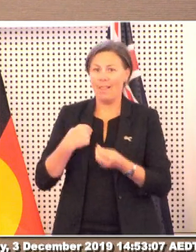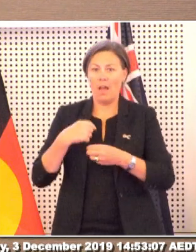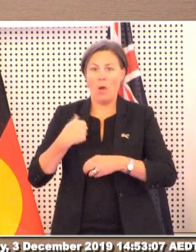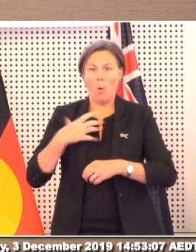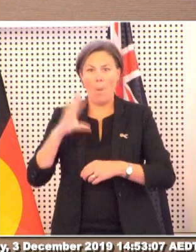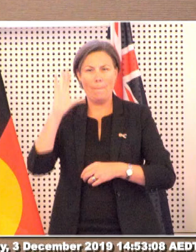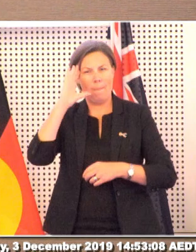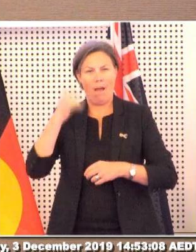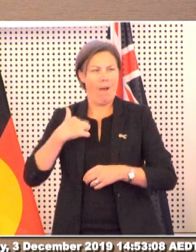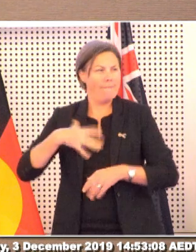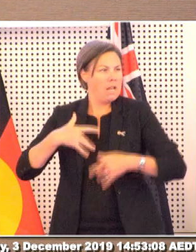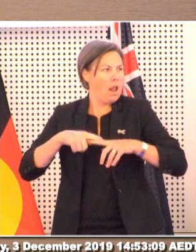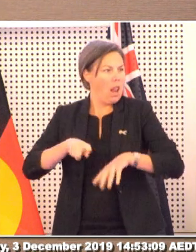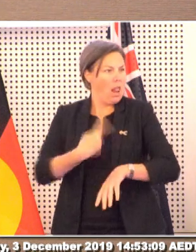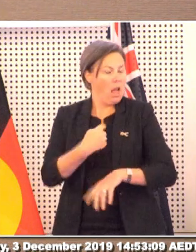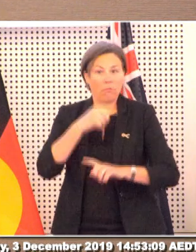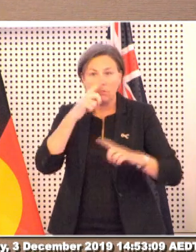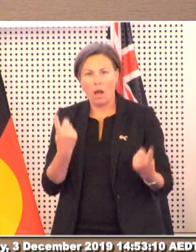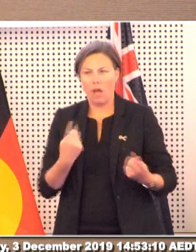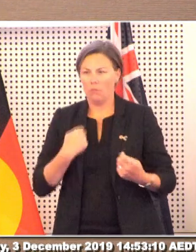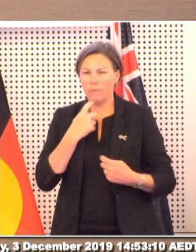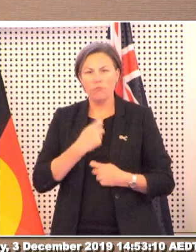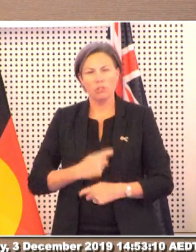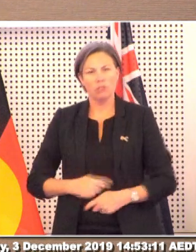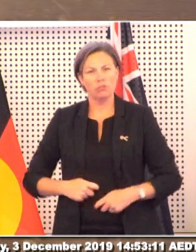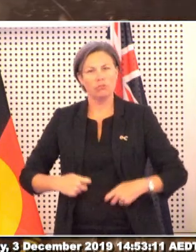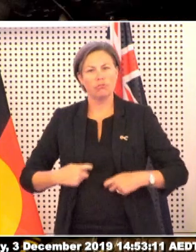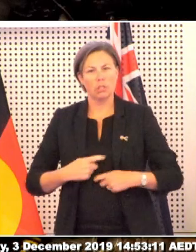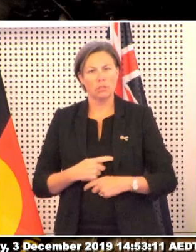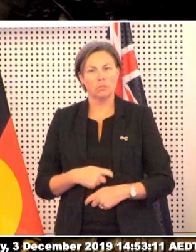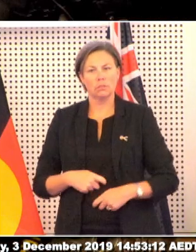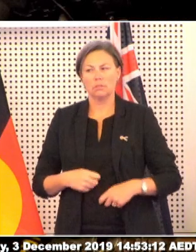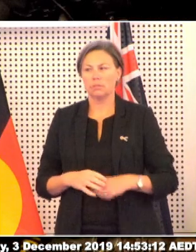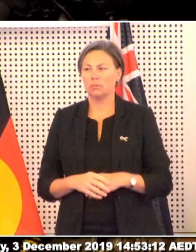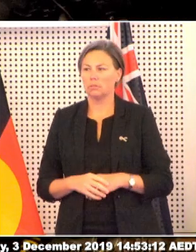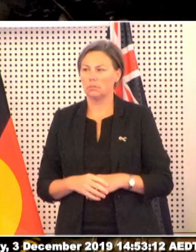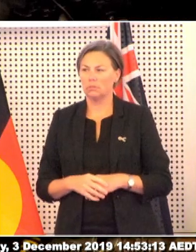So do those issues of choice arise because of the culture of a group